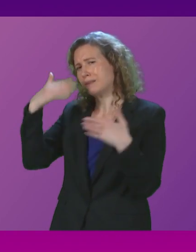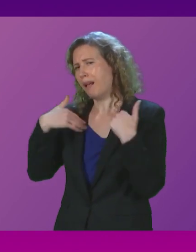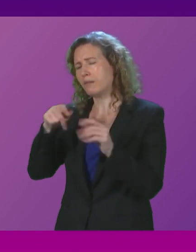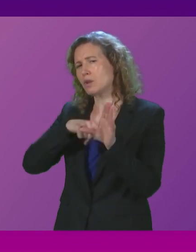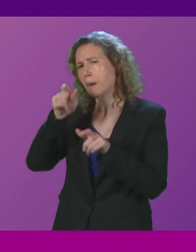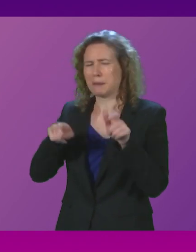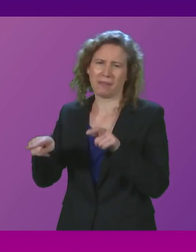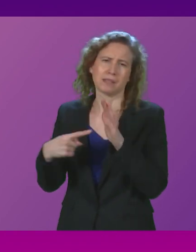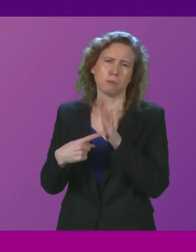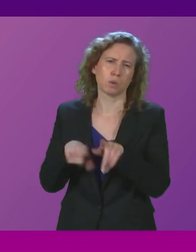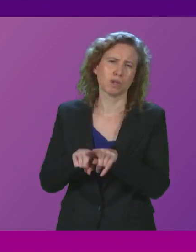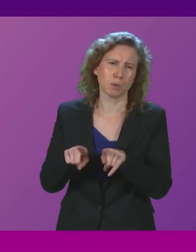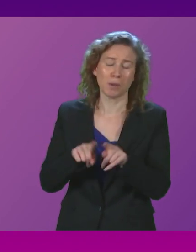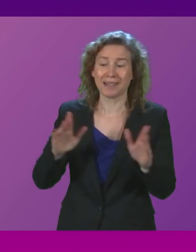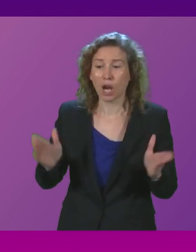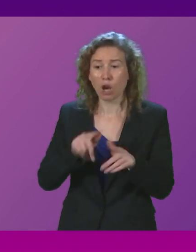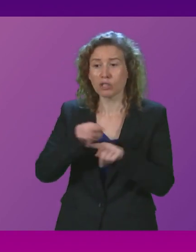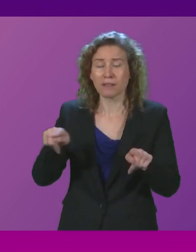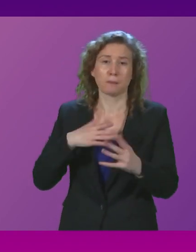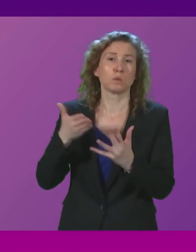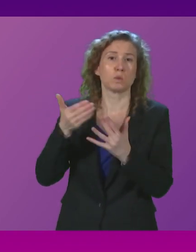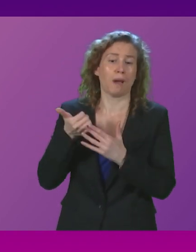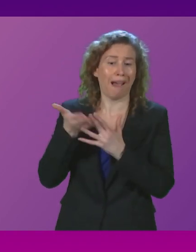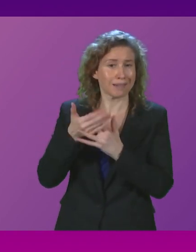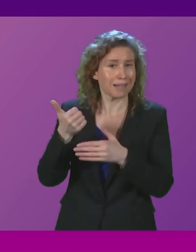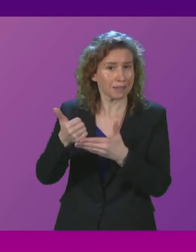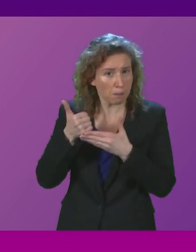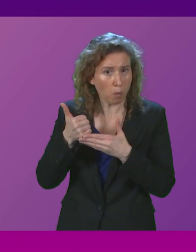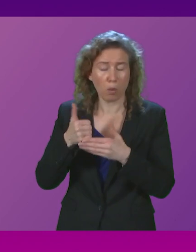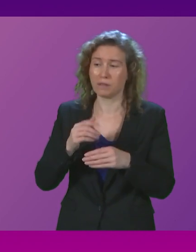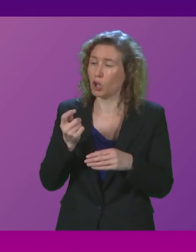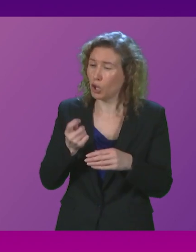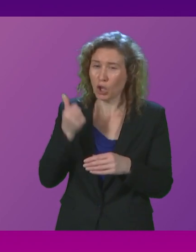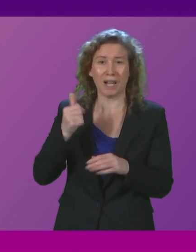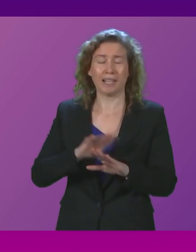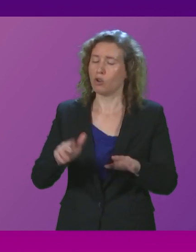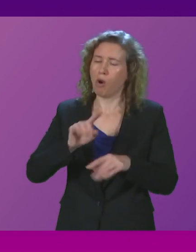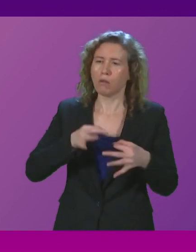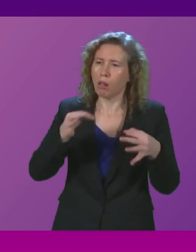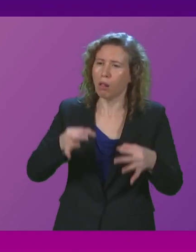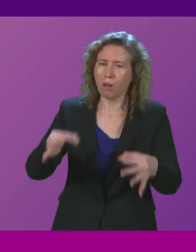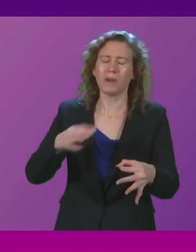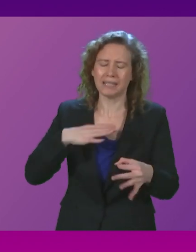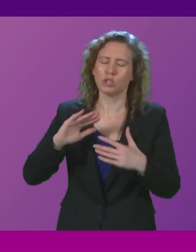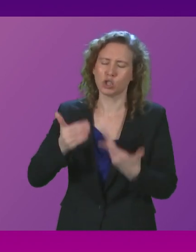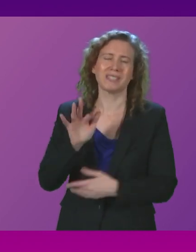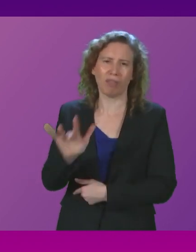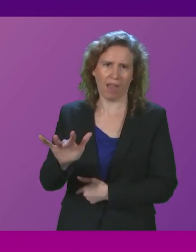and so is encouraging young people to access support earlier rather than later and ensuring that the services are there for them when they do.